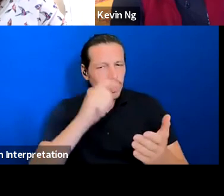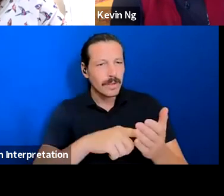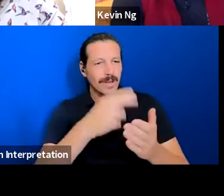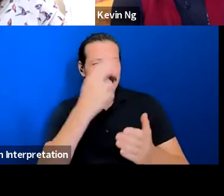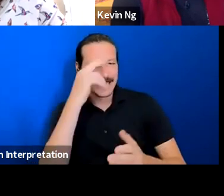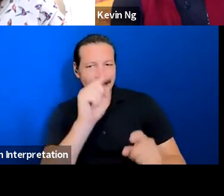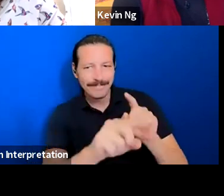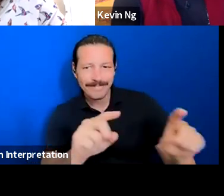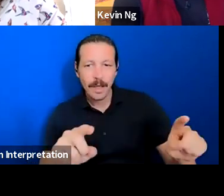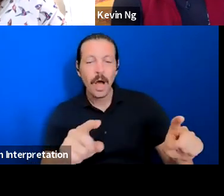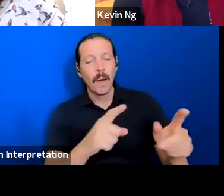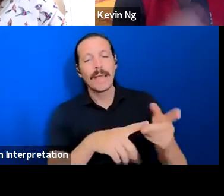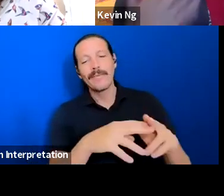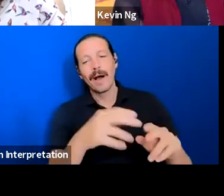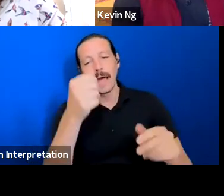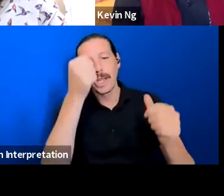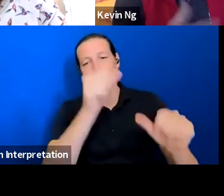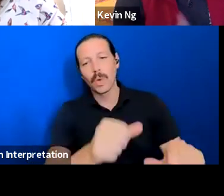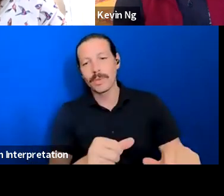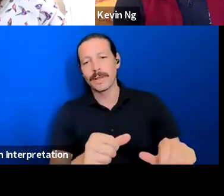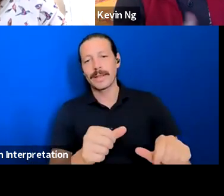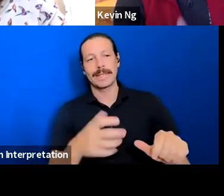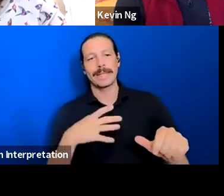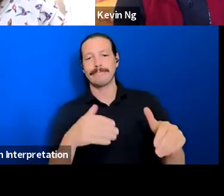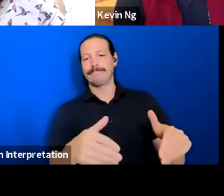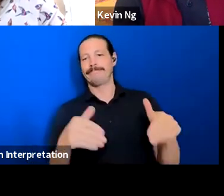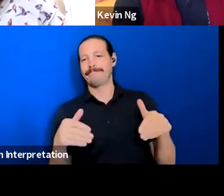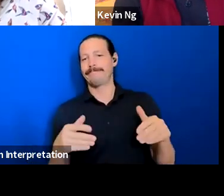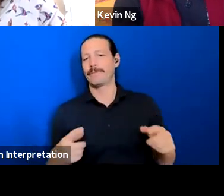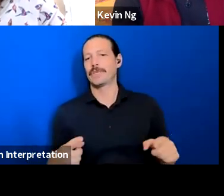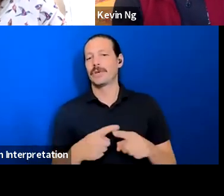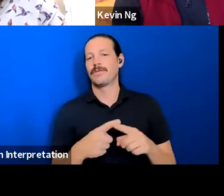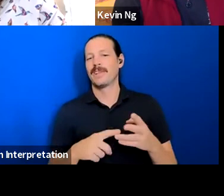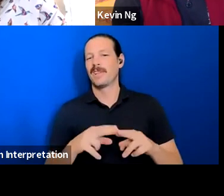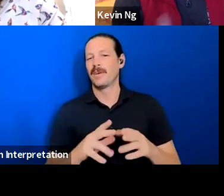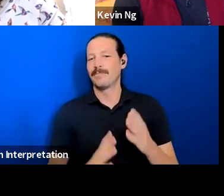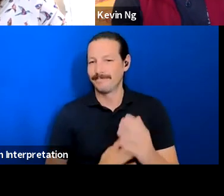but when you start discovering people in your own community applying you start going like oh OK,